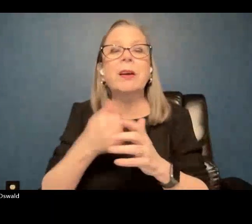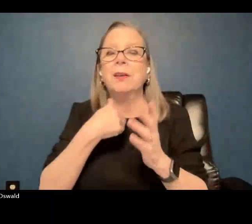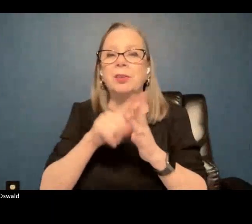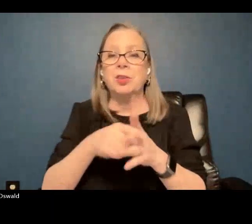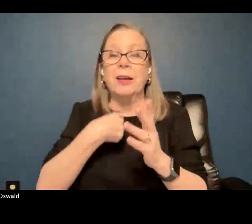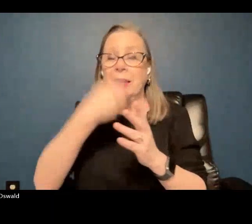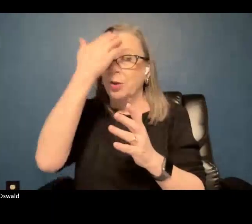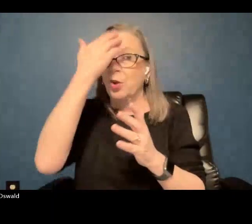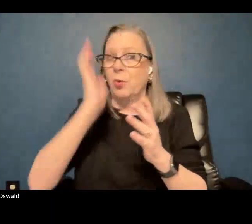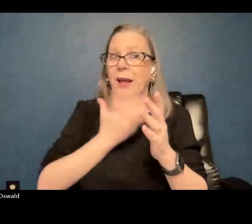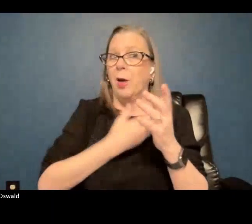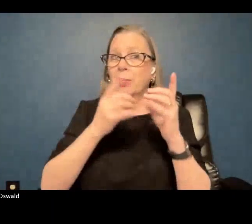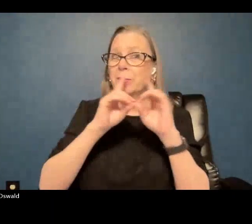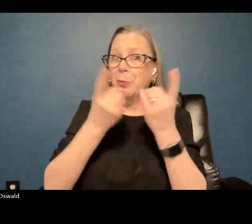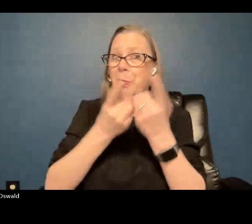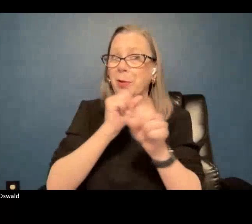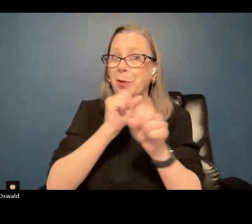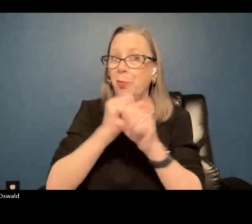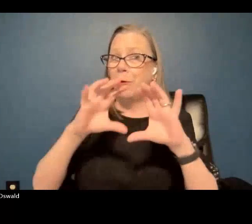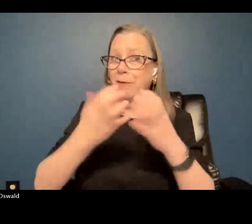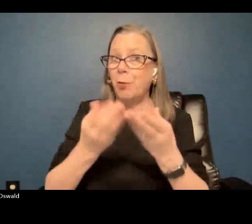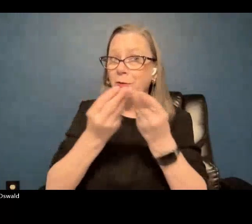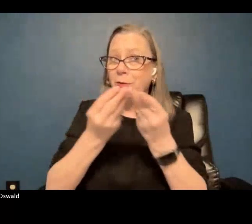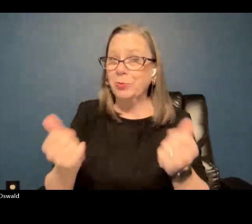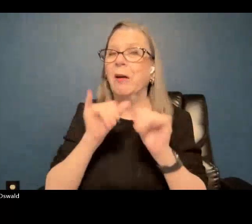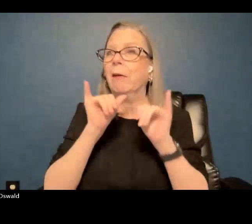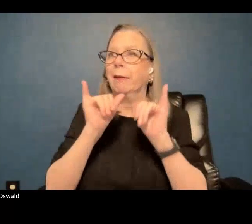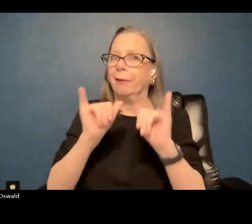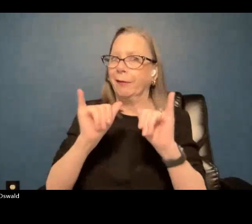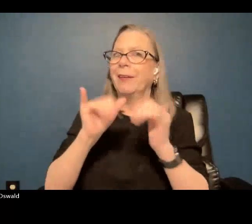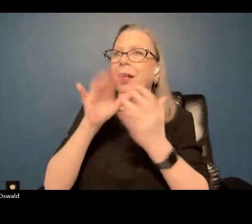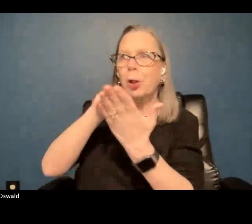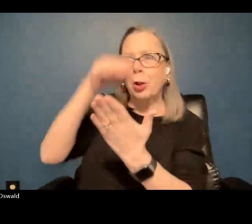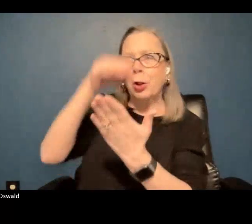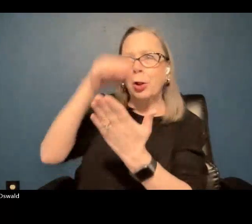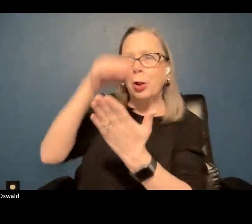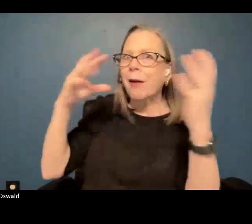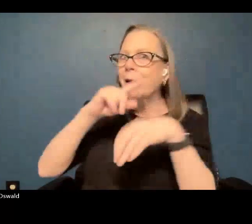learned a whole lot about the direct care workforce and I think both Jen and